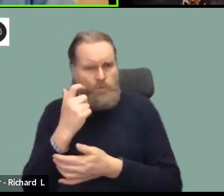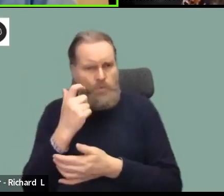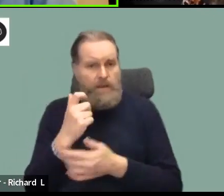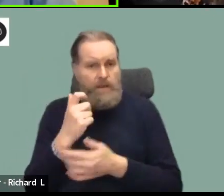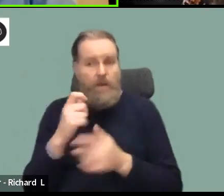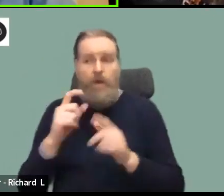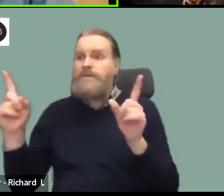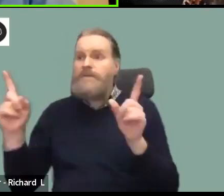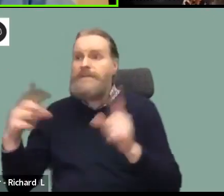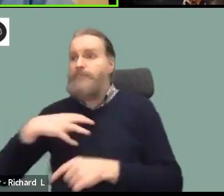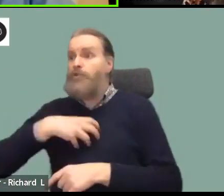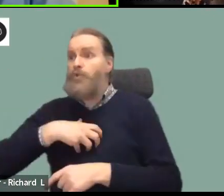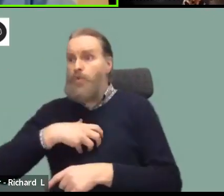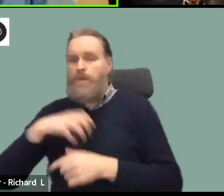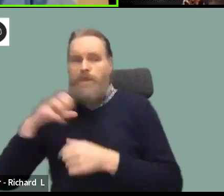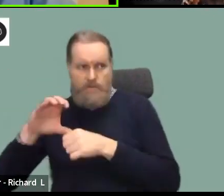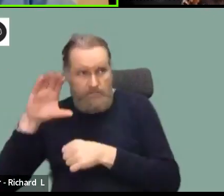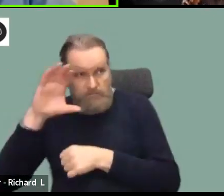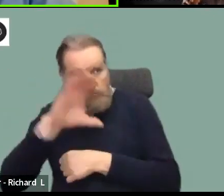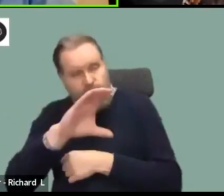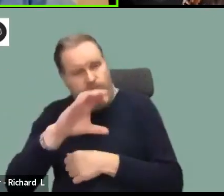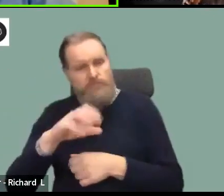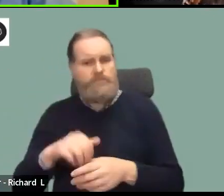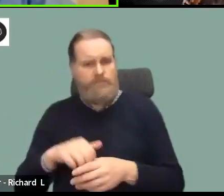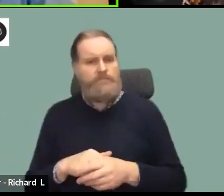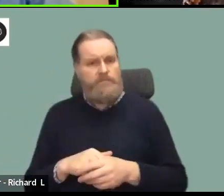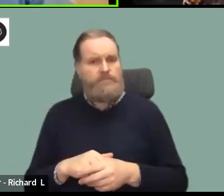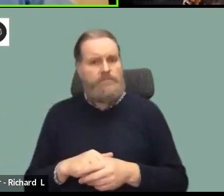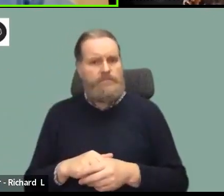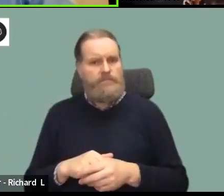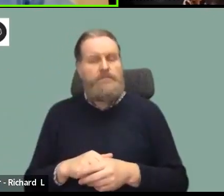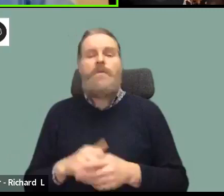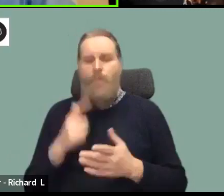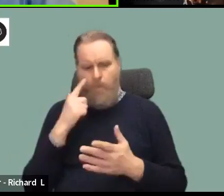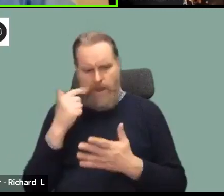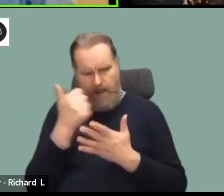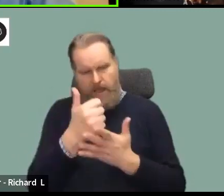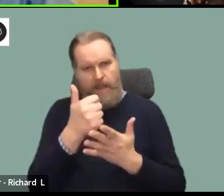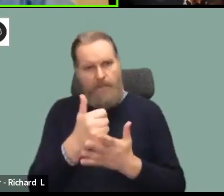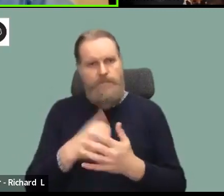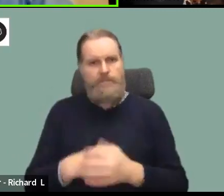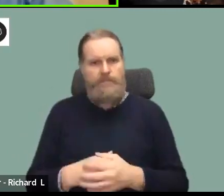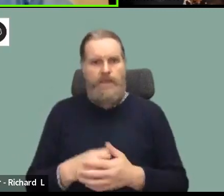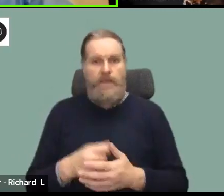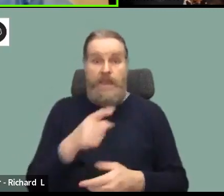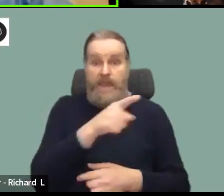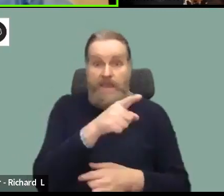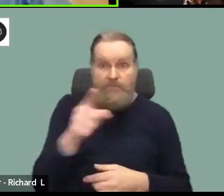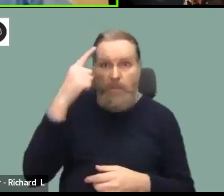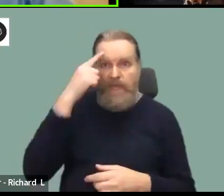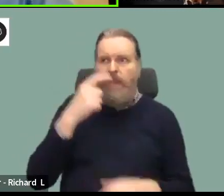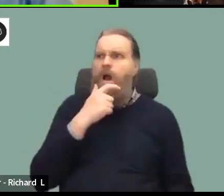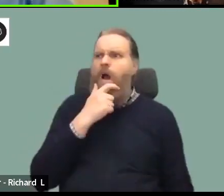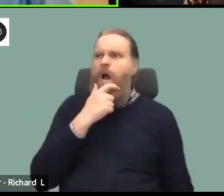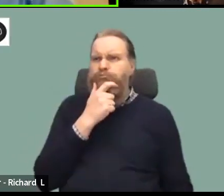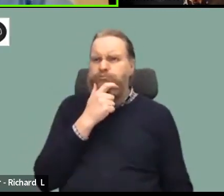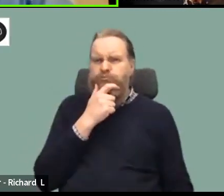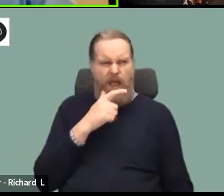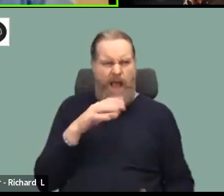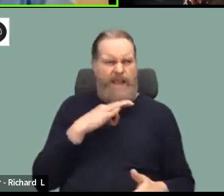PCs member, or another Union. we would we would also be making a huge voluntary effort to try to boost those seven so if someone on here now is thinking I can